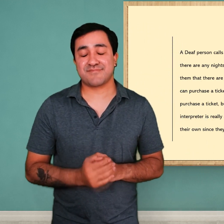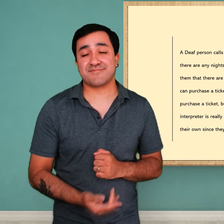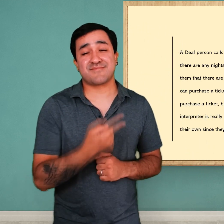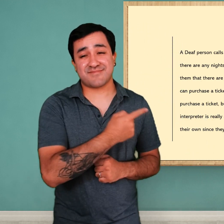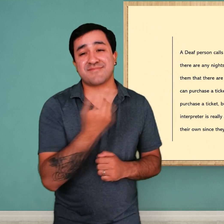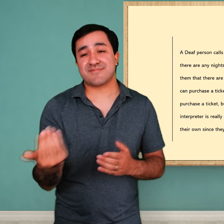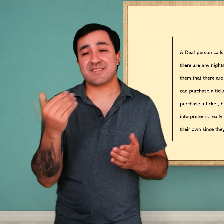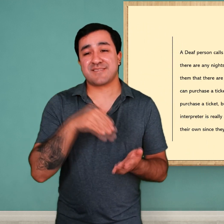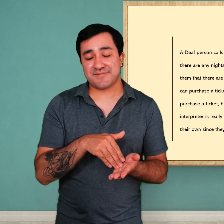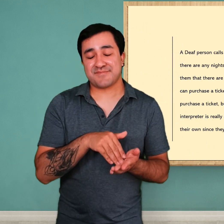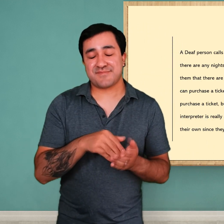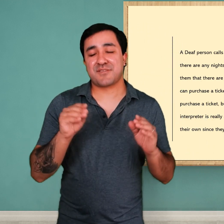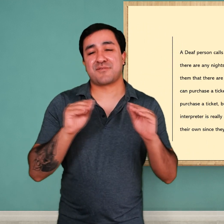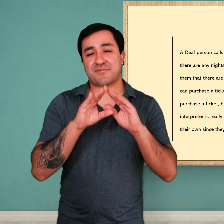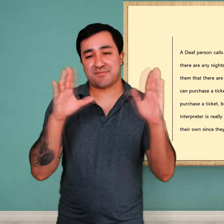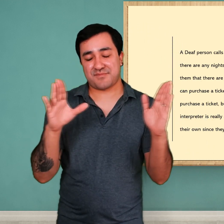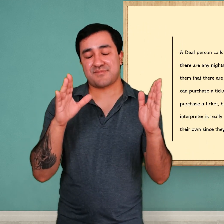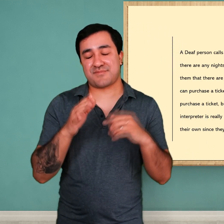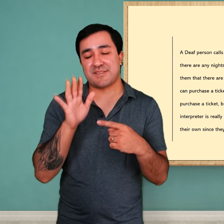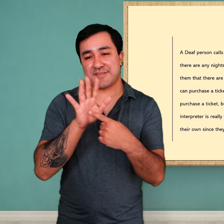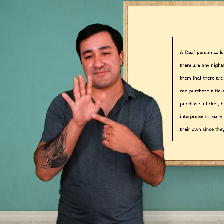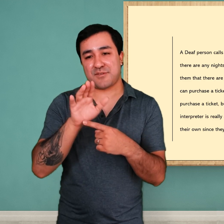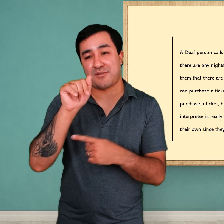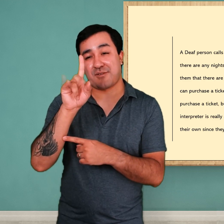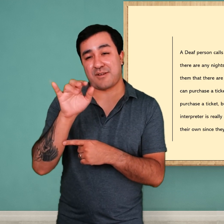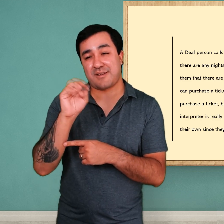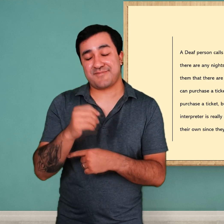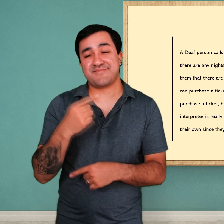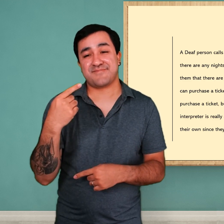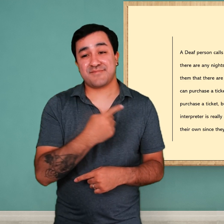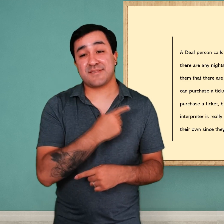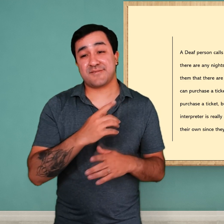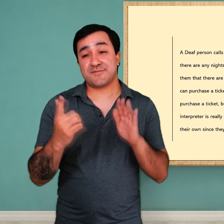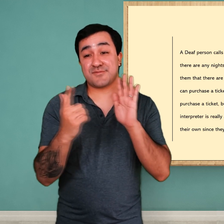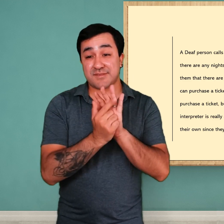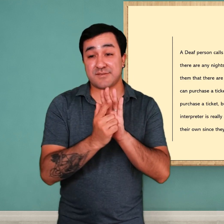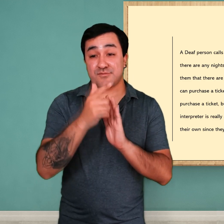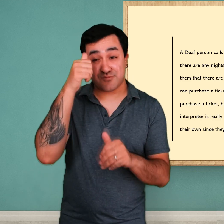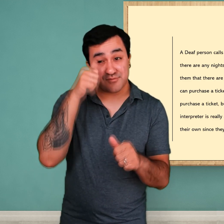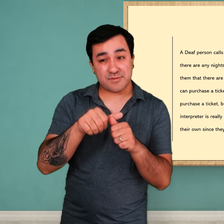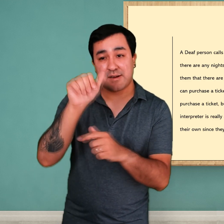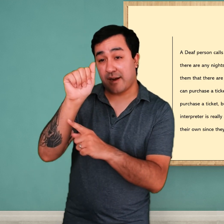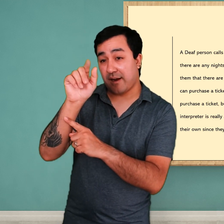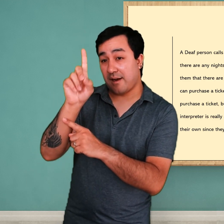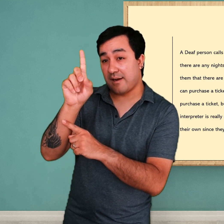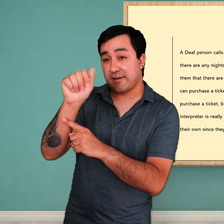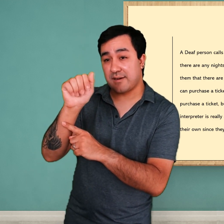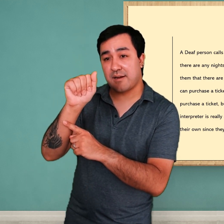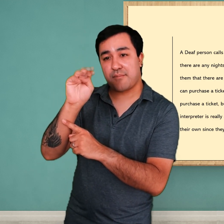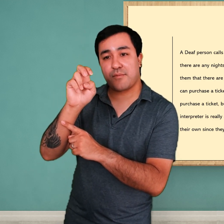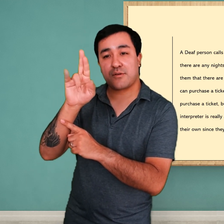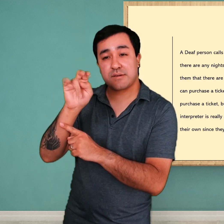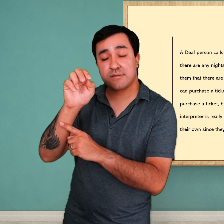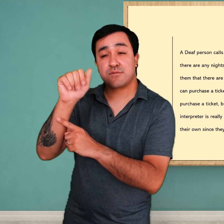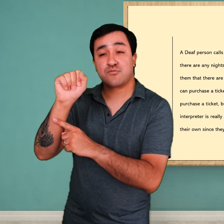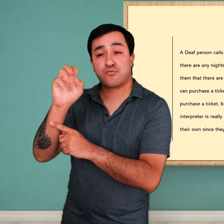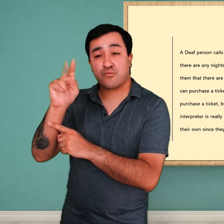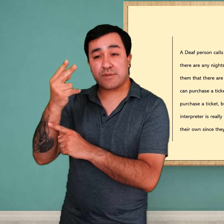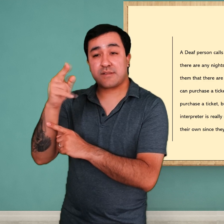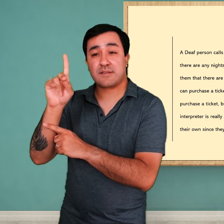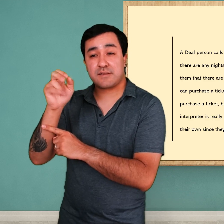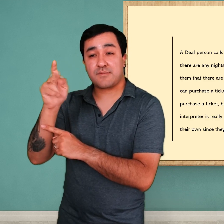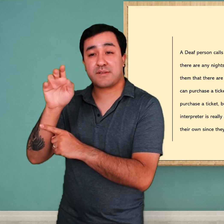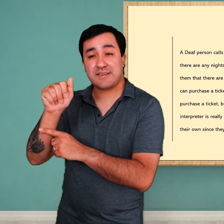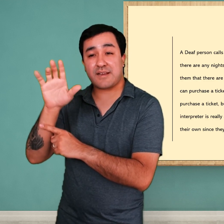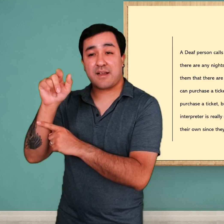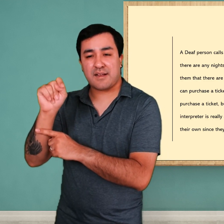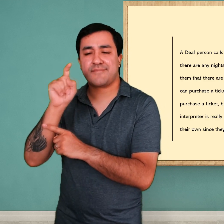Scenario #2 is an obvious example of audism and is illegal. Remember the Americans with Disability